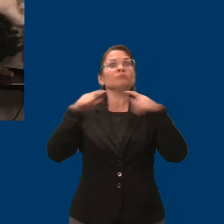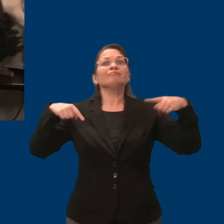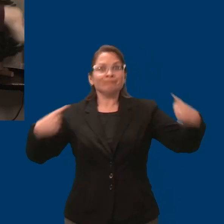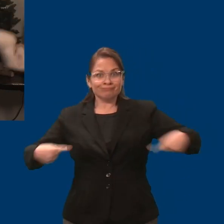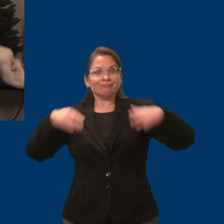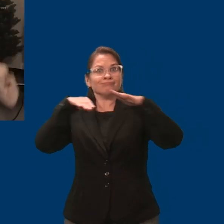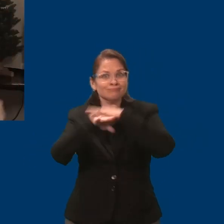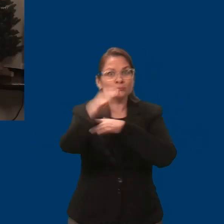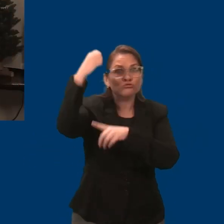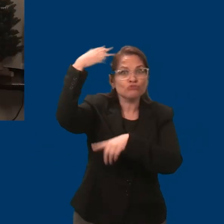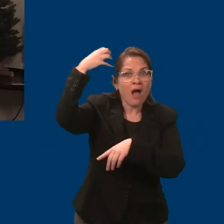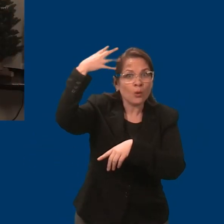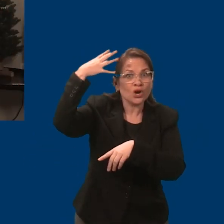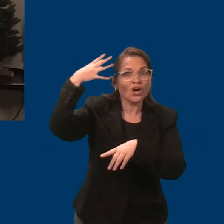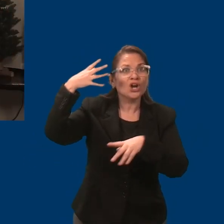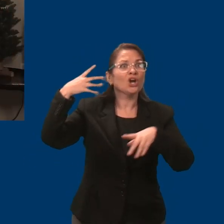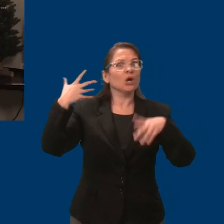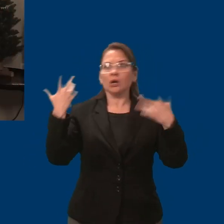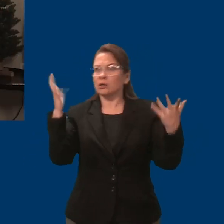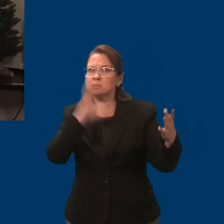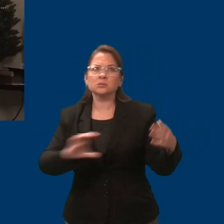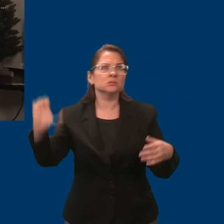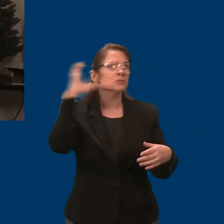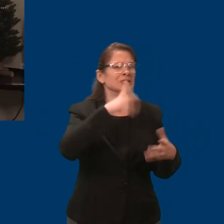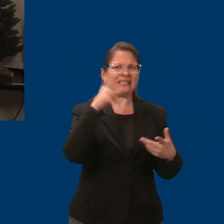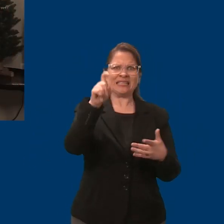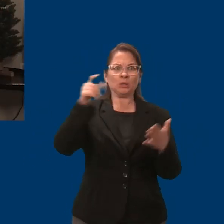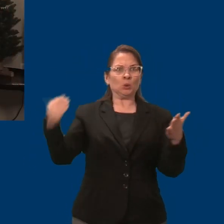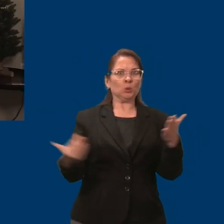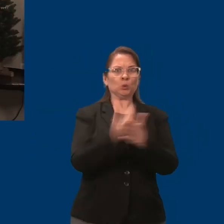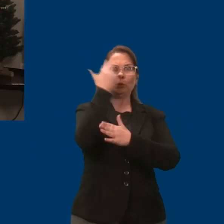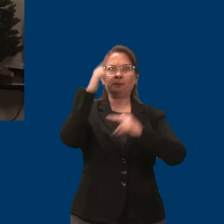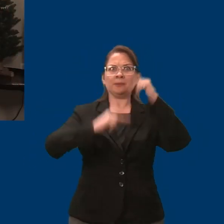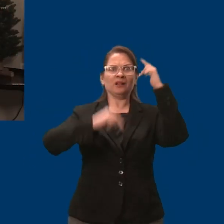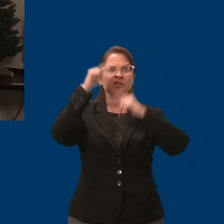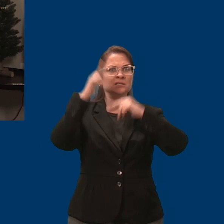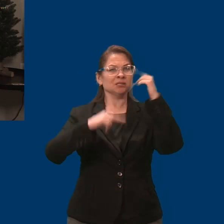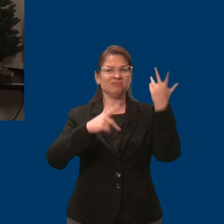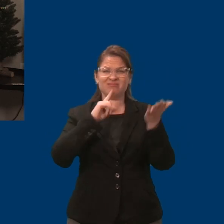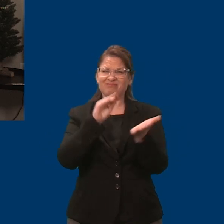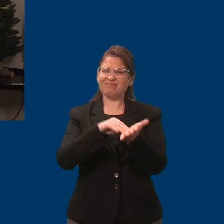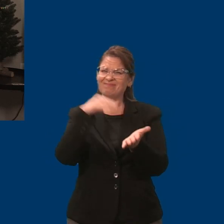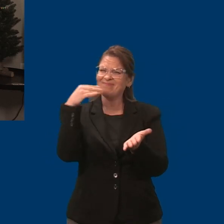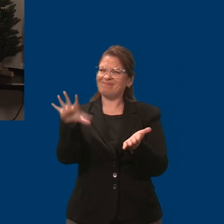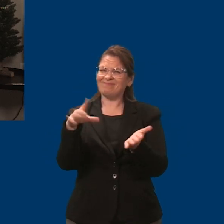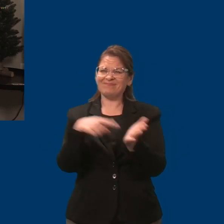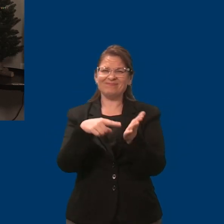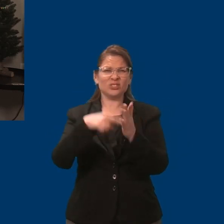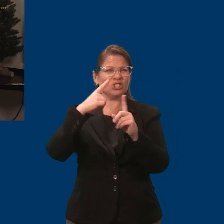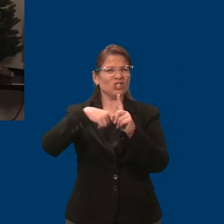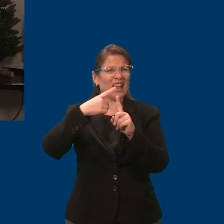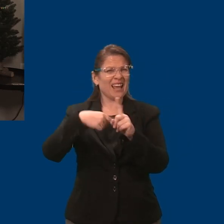I quickly discovered that there are no consistent criteria for what qualifies as wheelchair-accessible.